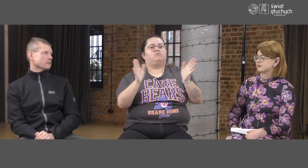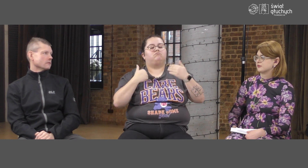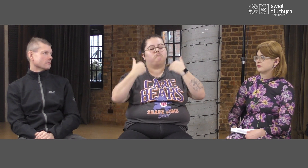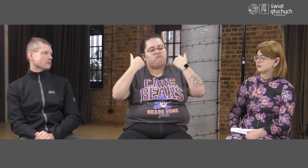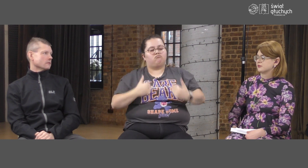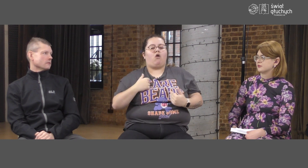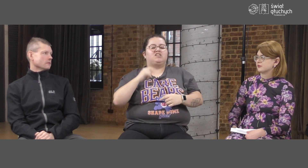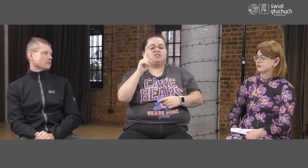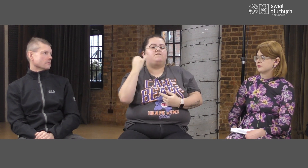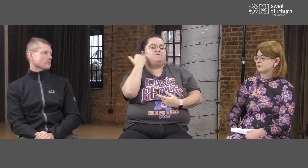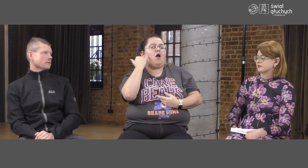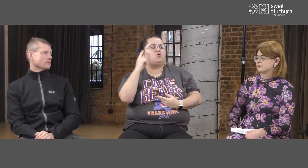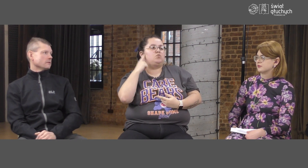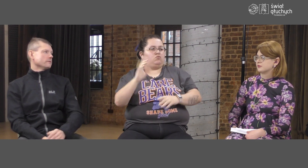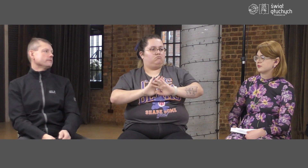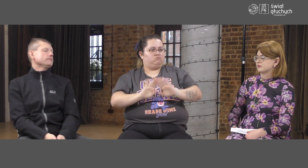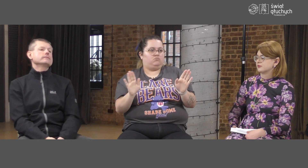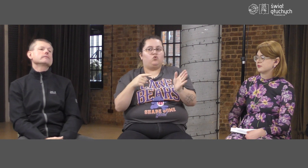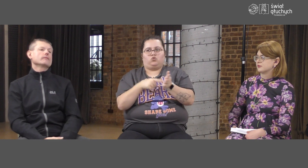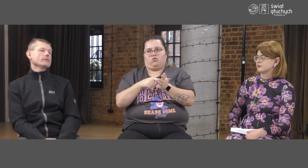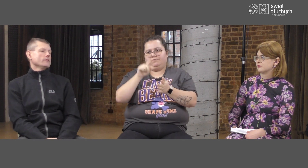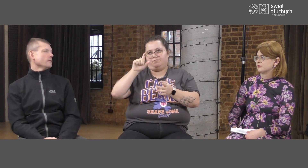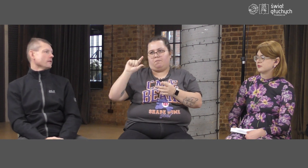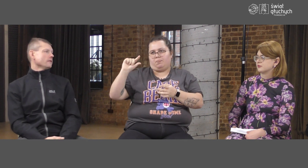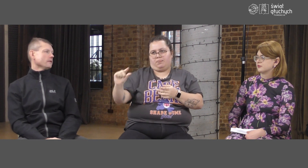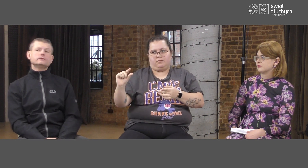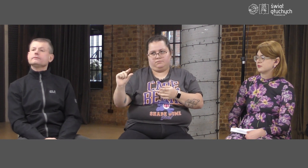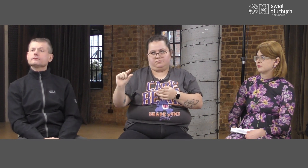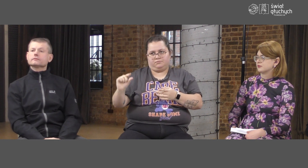They just have hearing loss, and that's it— deaf with a lowercase "d."